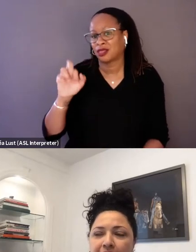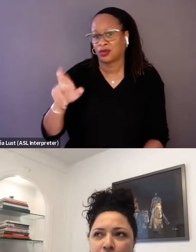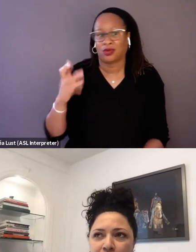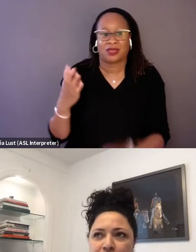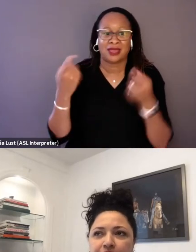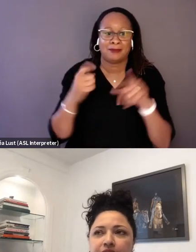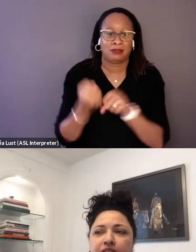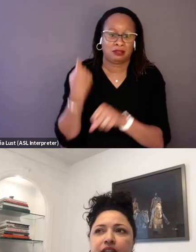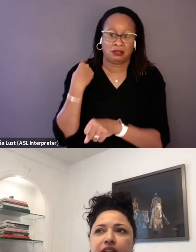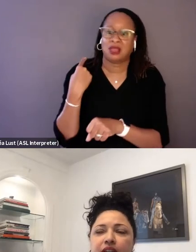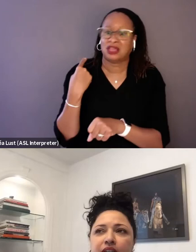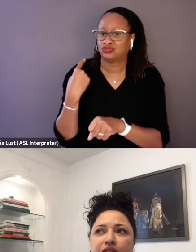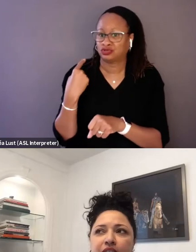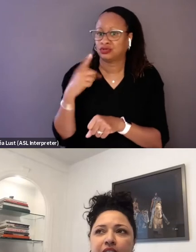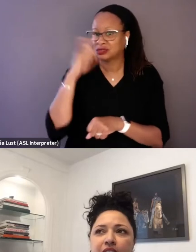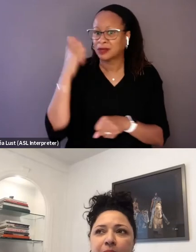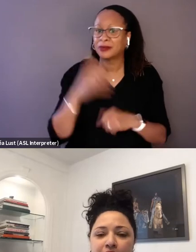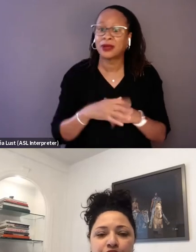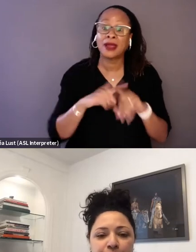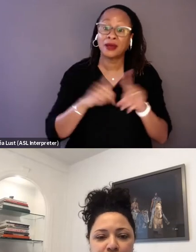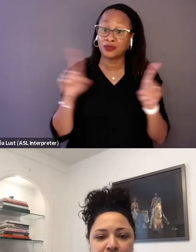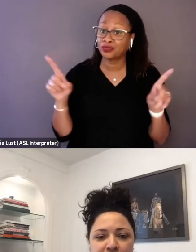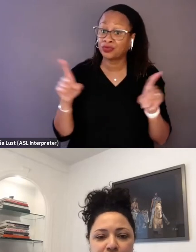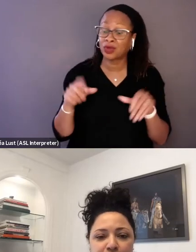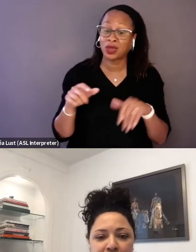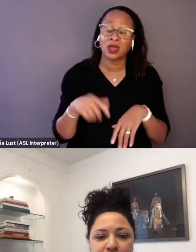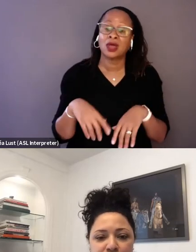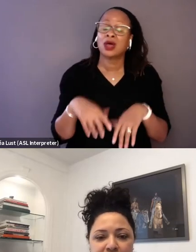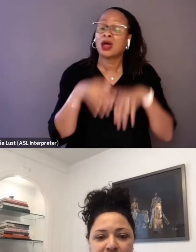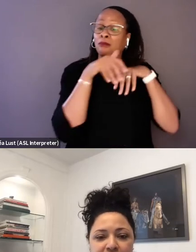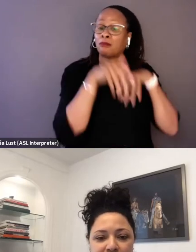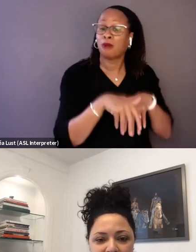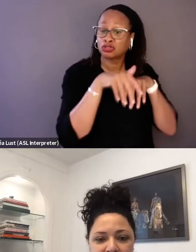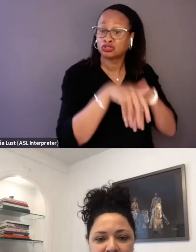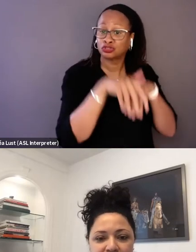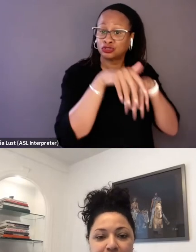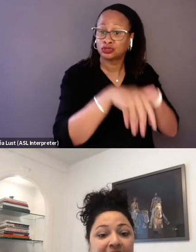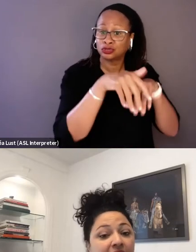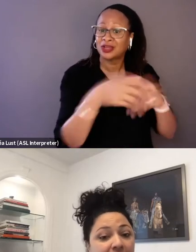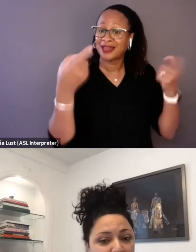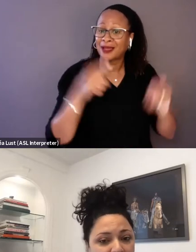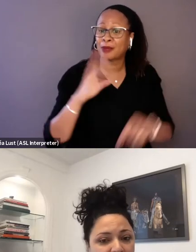However, the March in Brooklyn, for black trans lives had not happened.